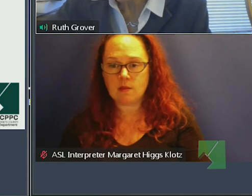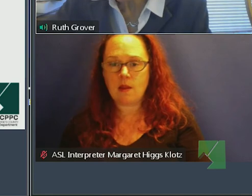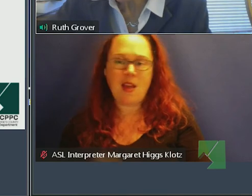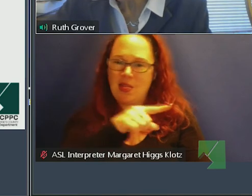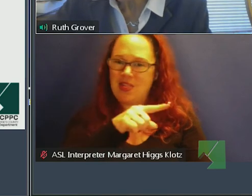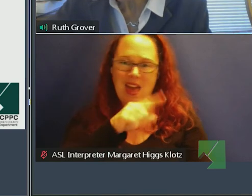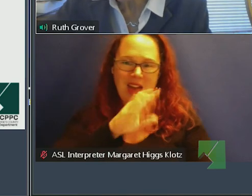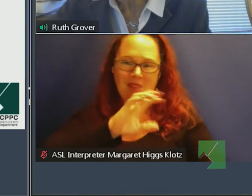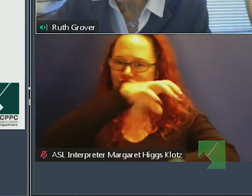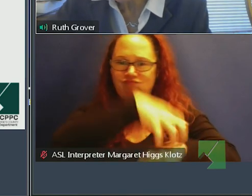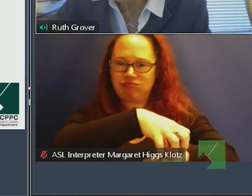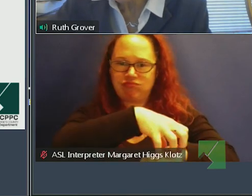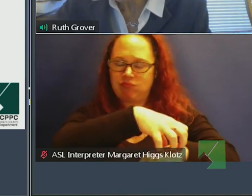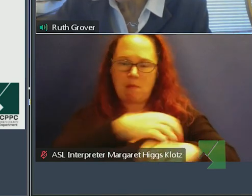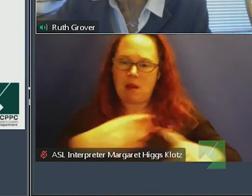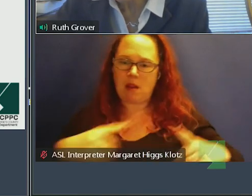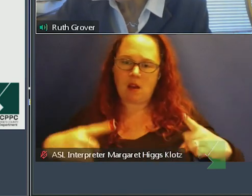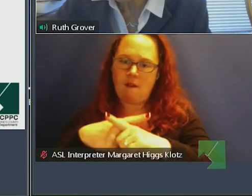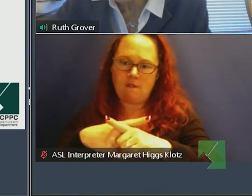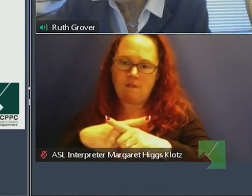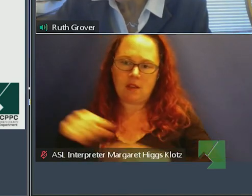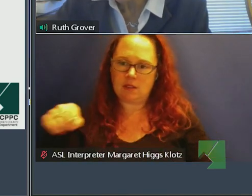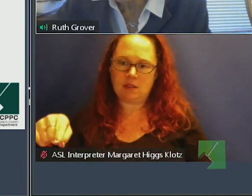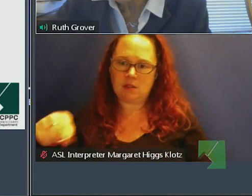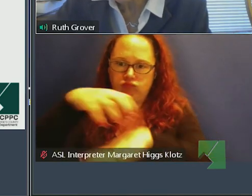counter purposes because the project may generate offsite